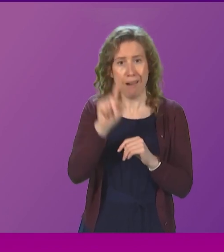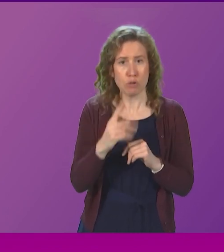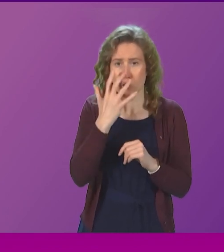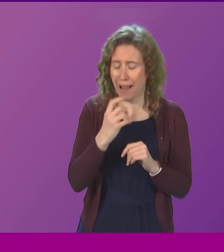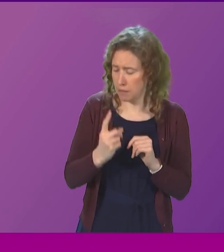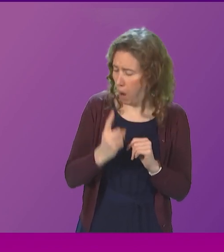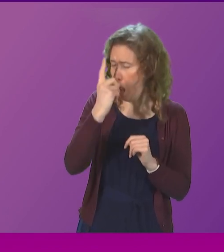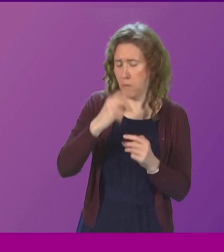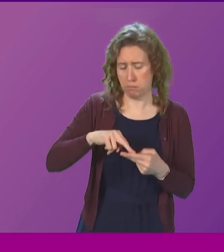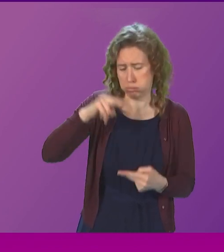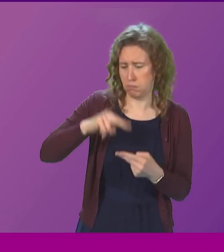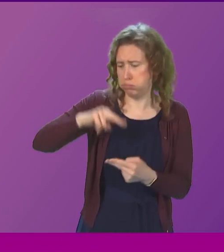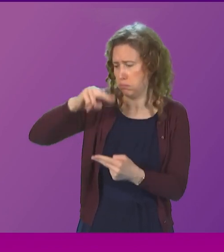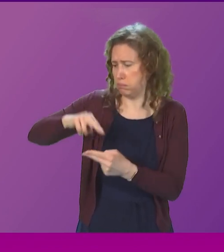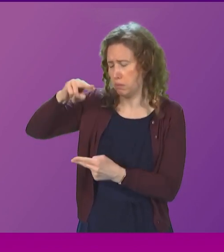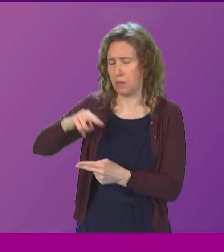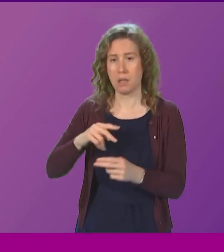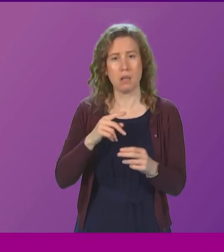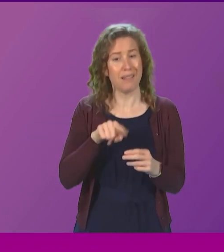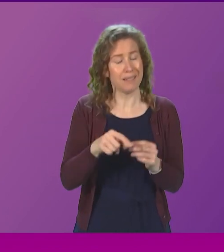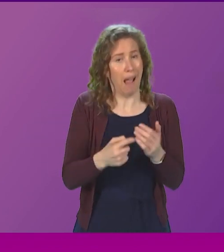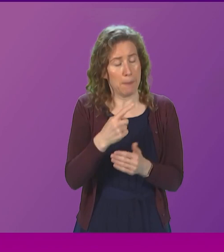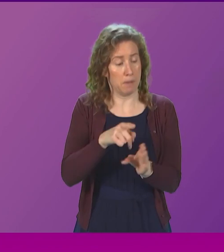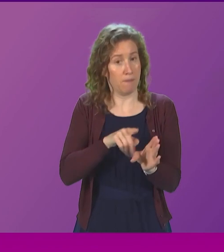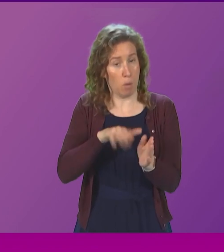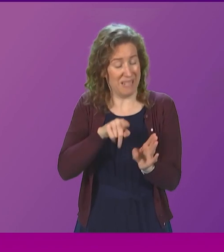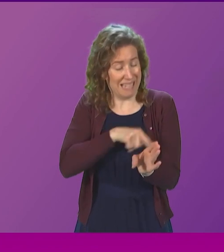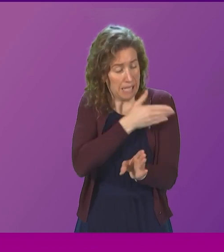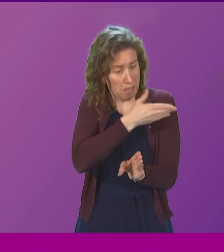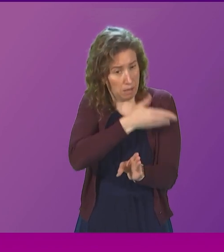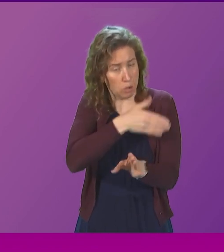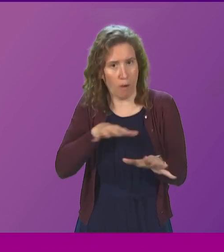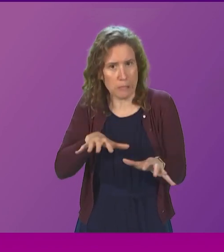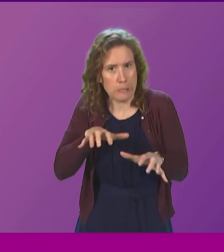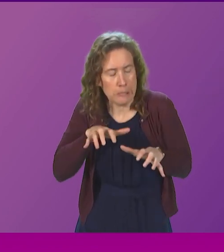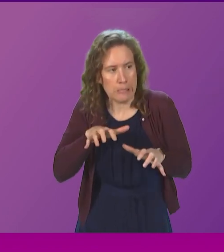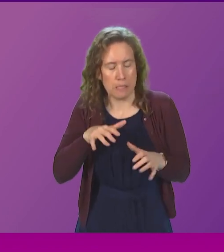of everyday essentials, after years and years of austerity, a hard Brexit that has been